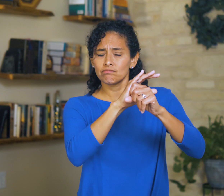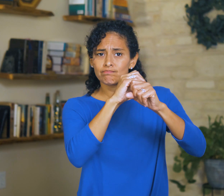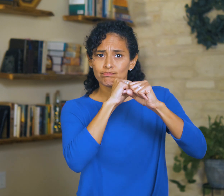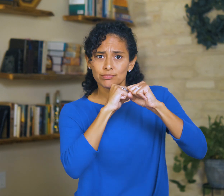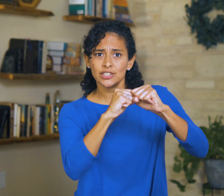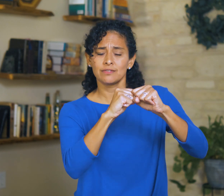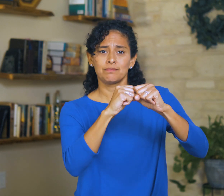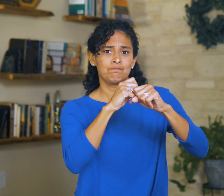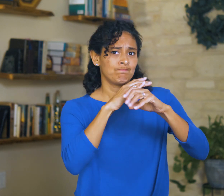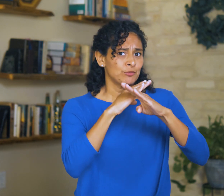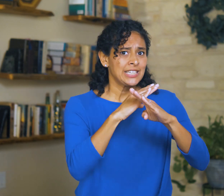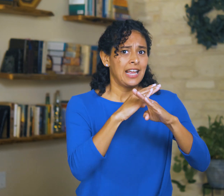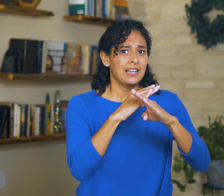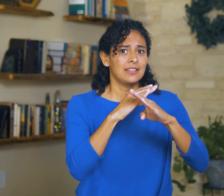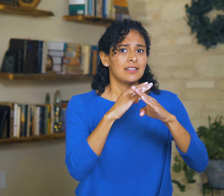to preserve and protect His people,